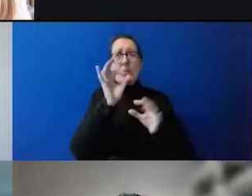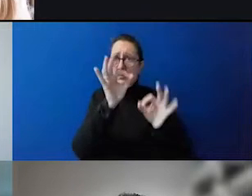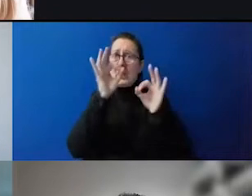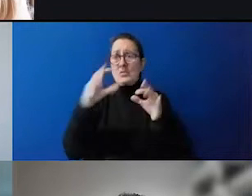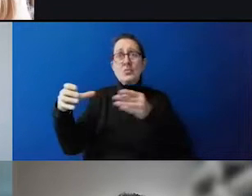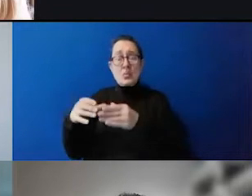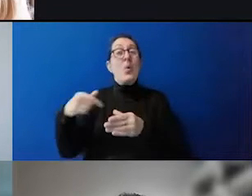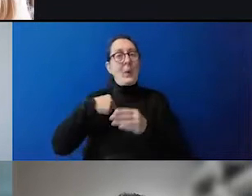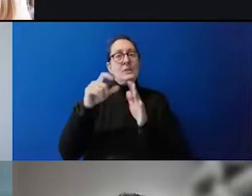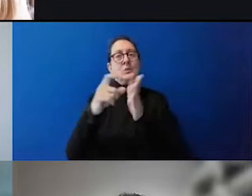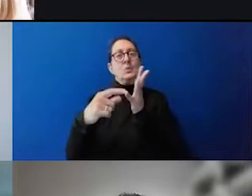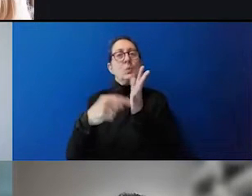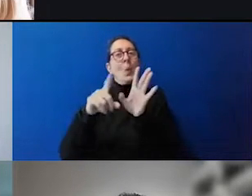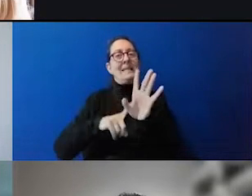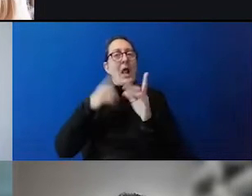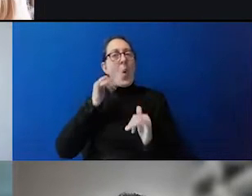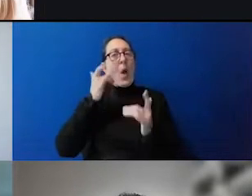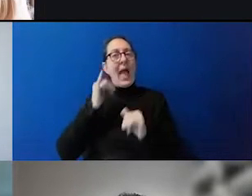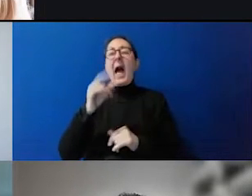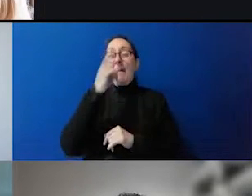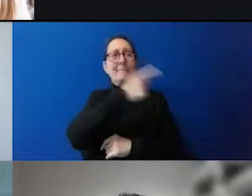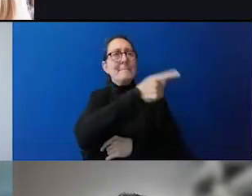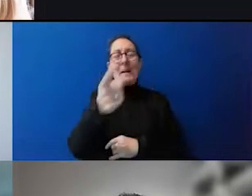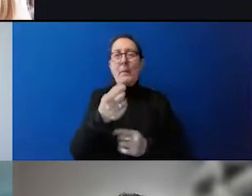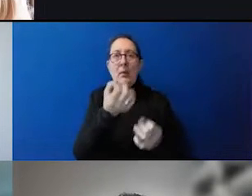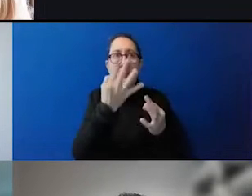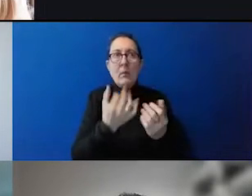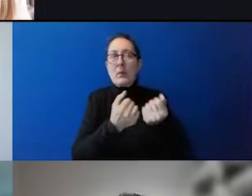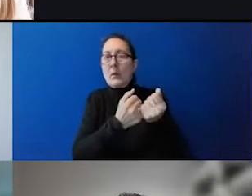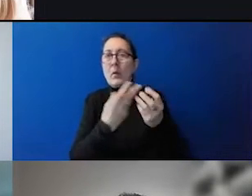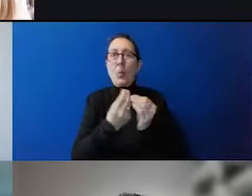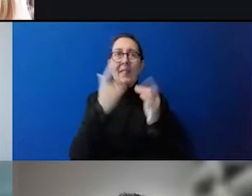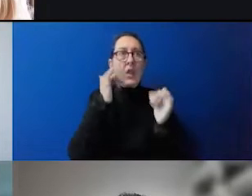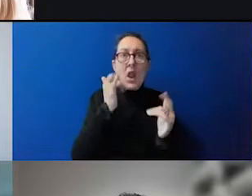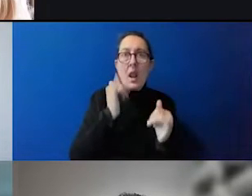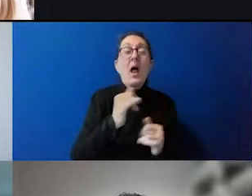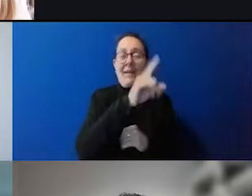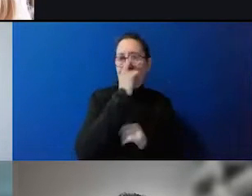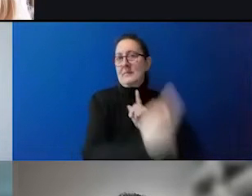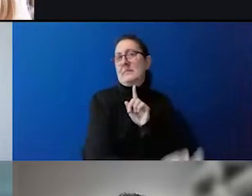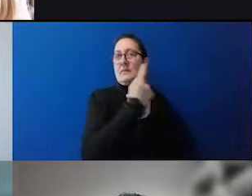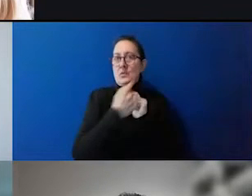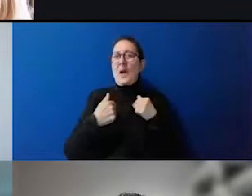can help people at court as well um so on duty we're kind of like the emergency room um just